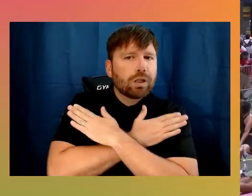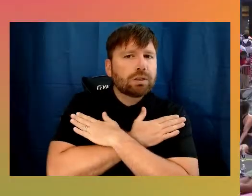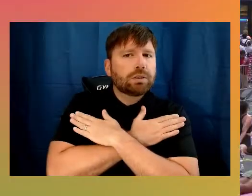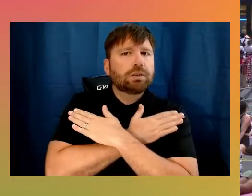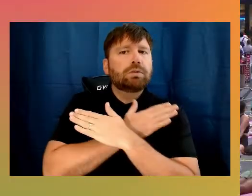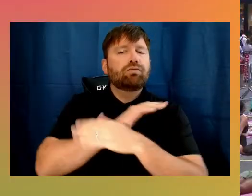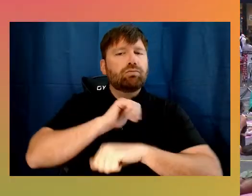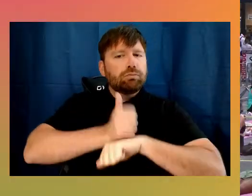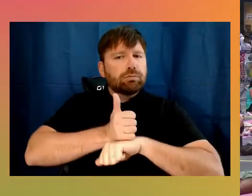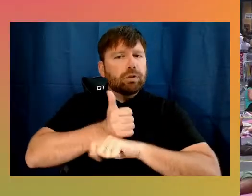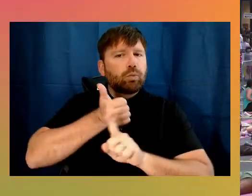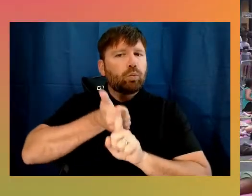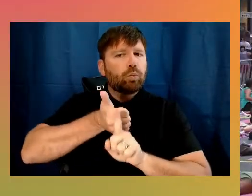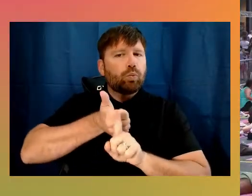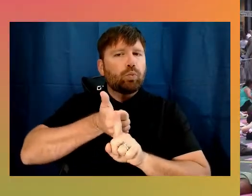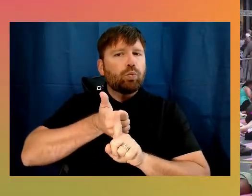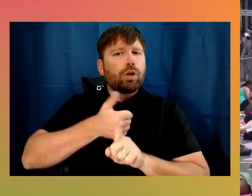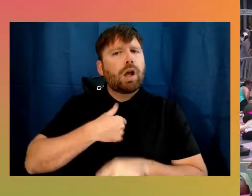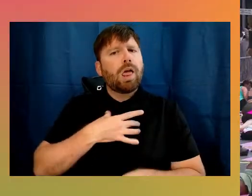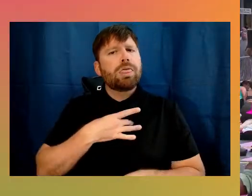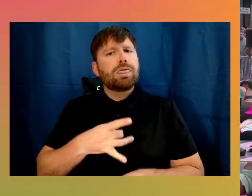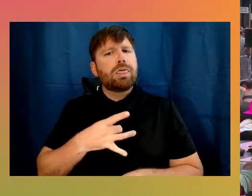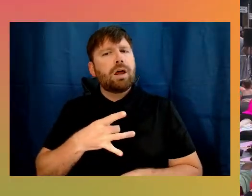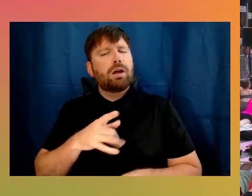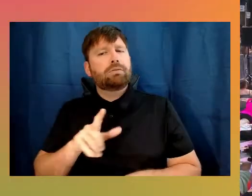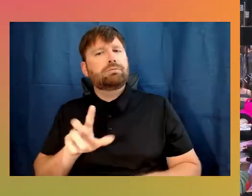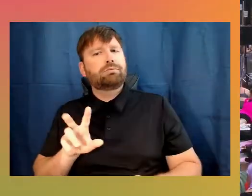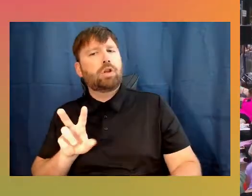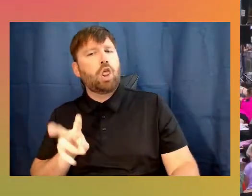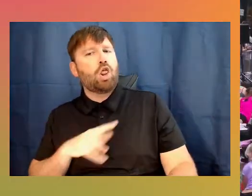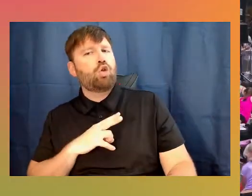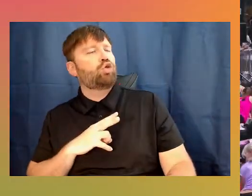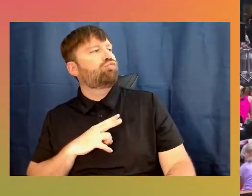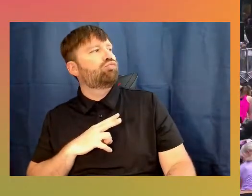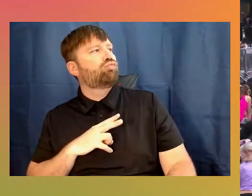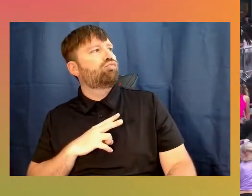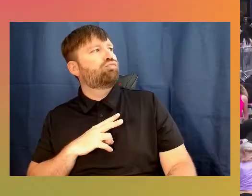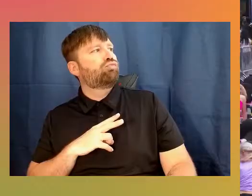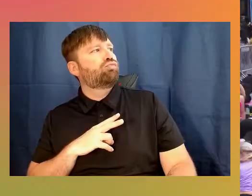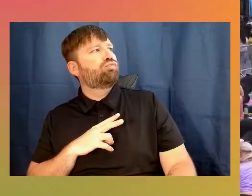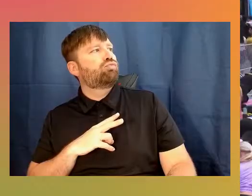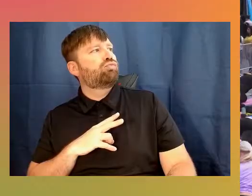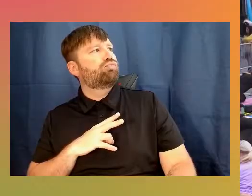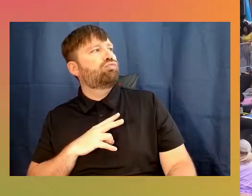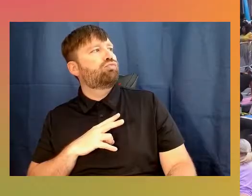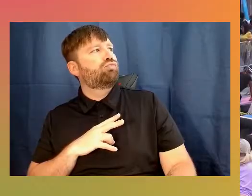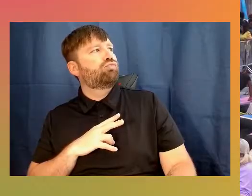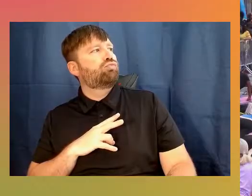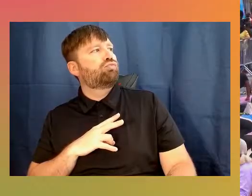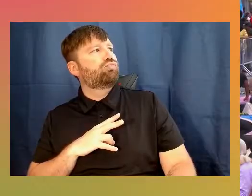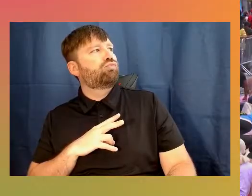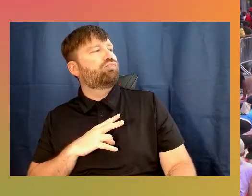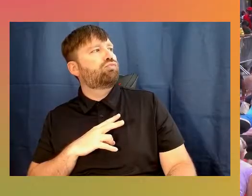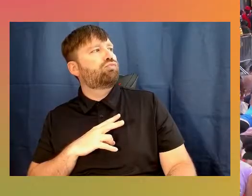AGAIN, TAKING A MOMENT HERE BEFORE YOU REST TO GET YOURSELF SET UP. I ALWAYS KIND OF LIKE TO GAZE